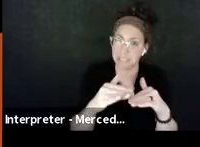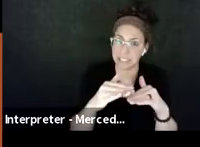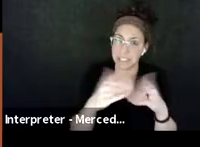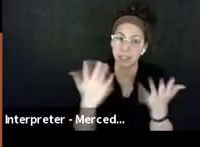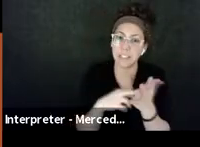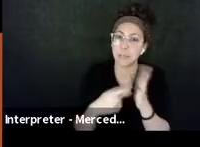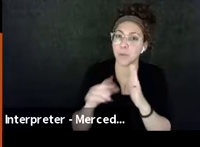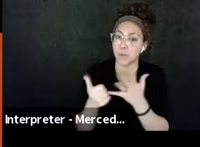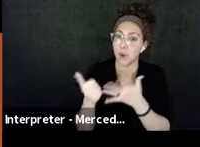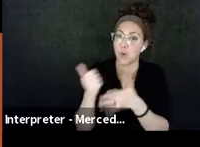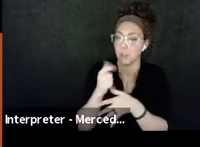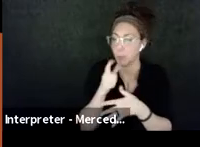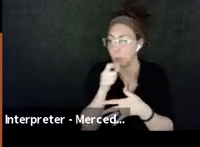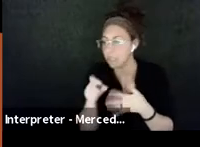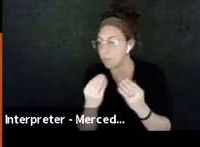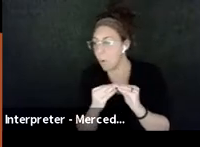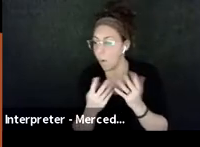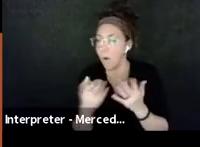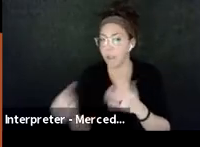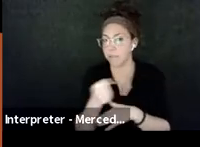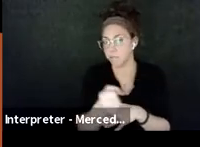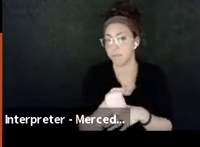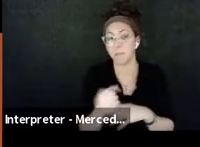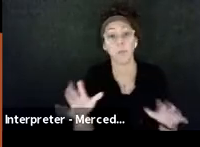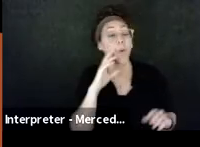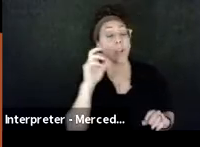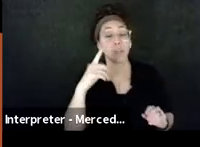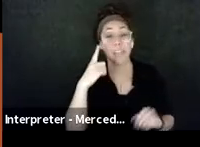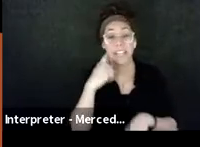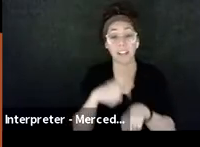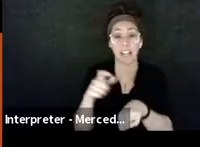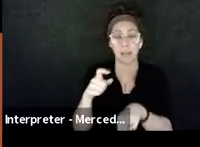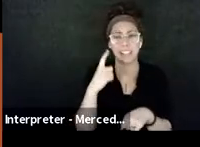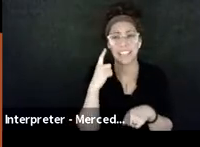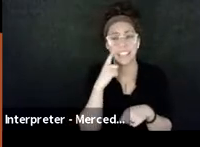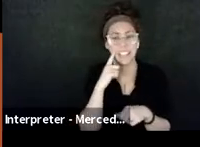Natalie Chavez: Okay, so I think we just made it on time. And I know we don't really have time for any other questions, so for now.